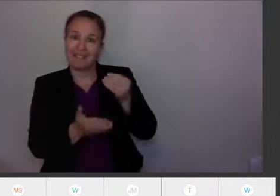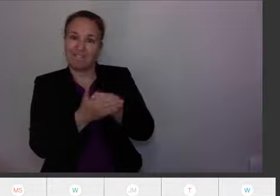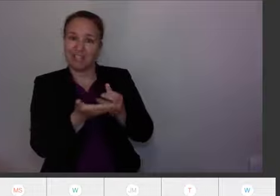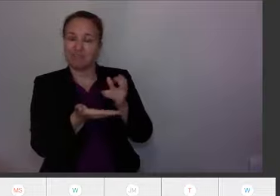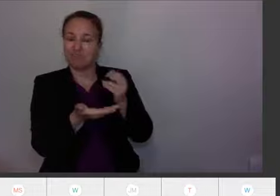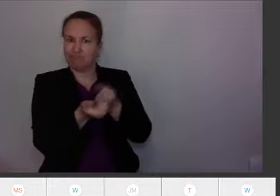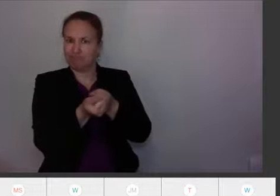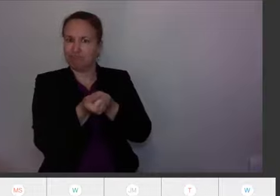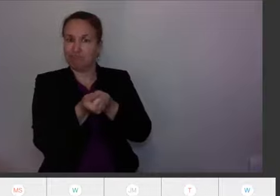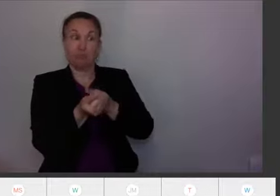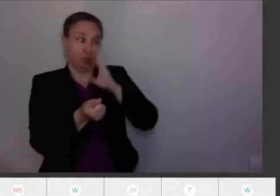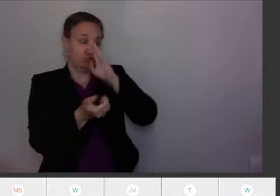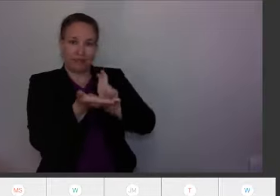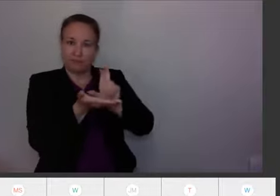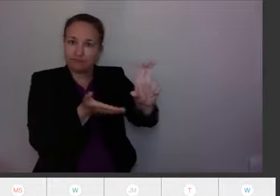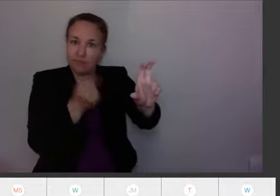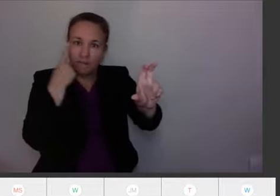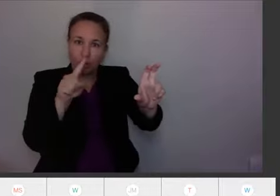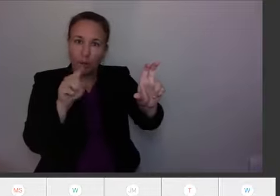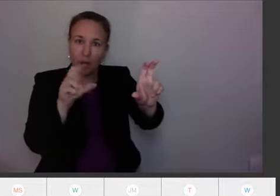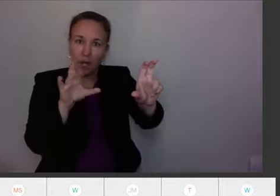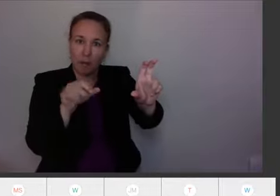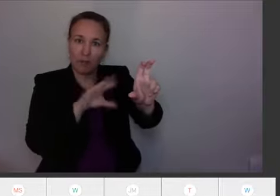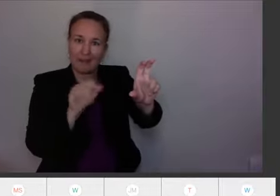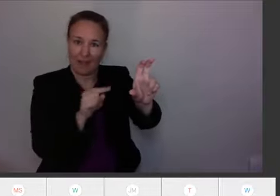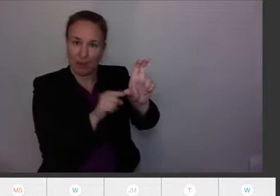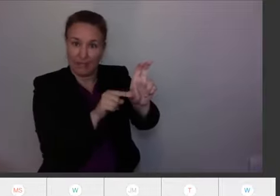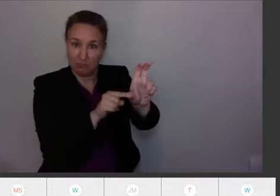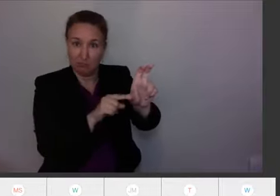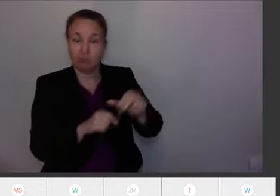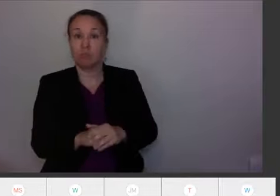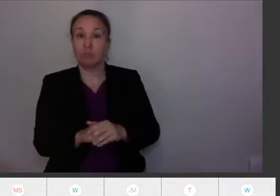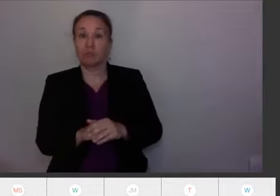to montgomery county the test sites are open at the following